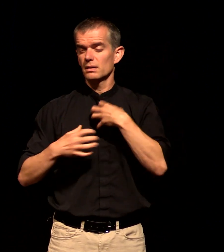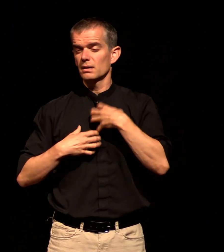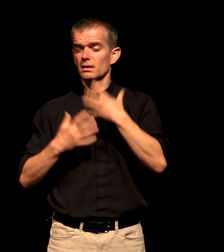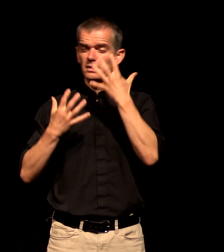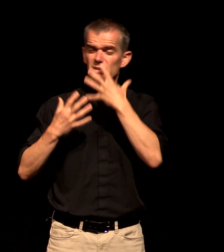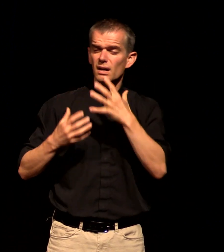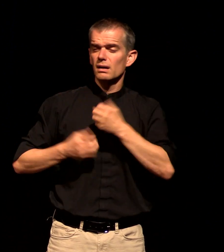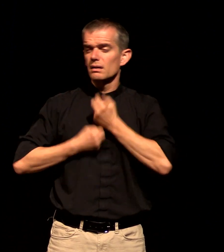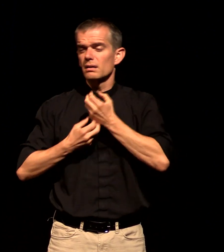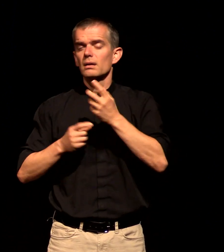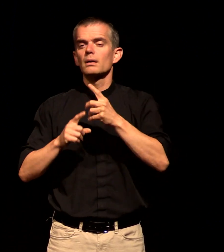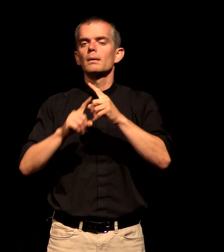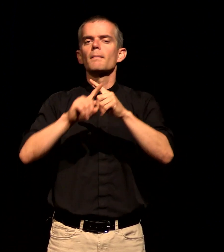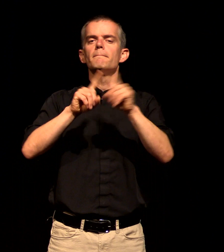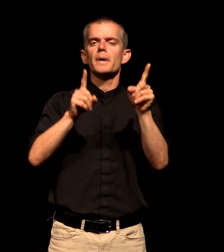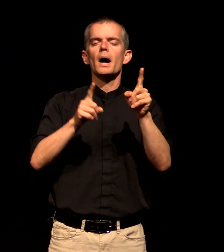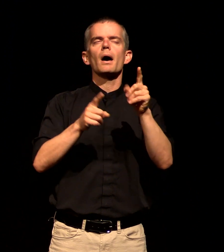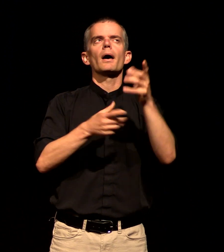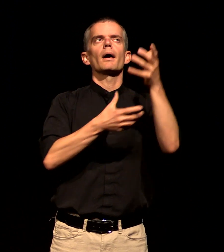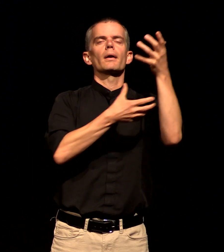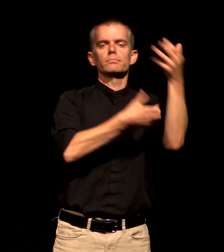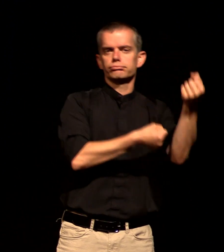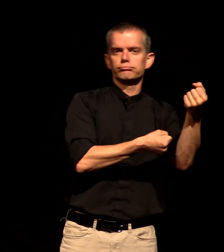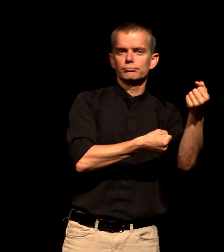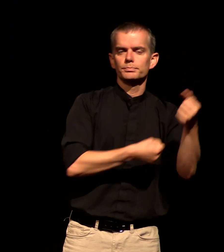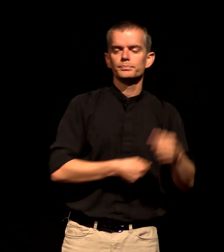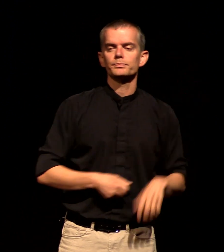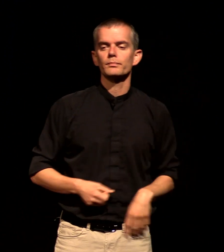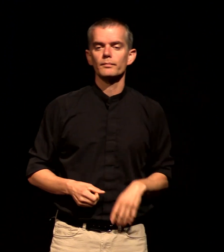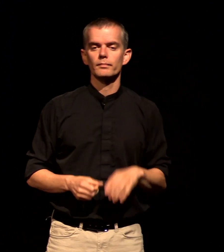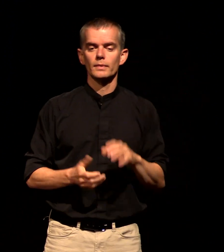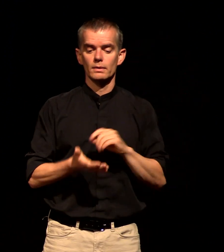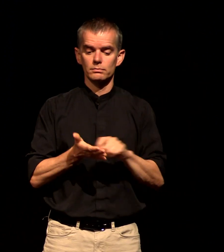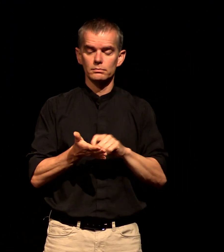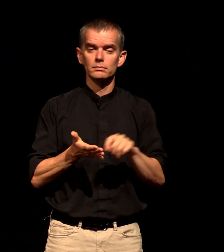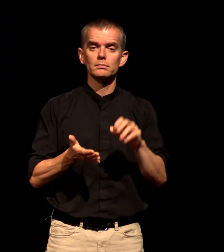to turn there's a but then Notice with me that Asaph's but